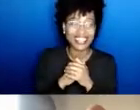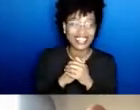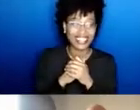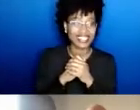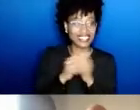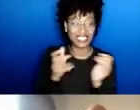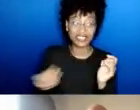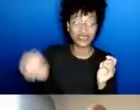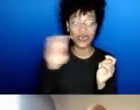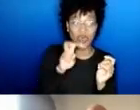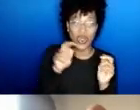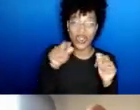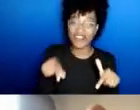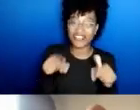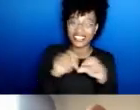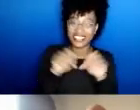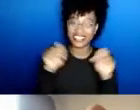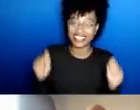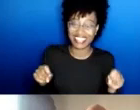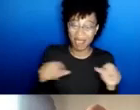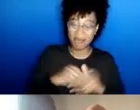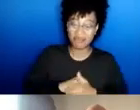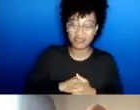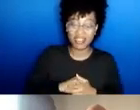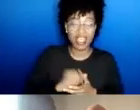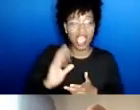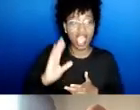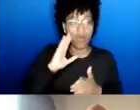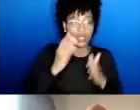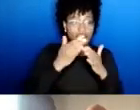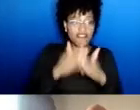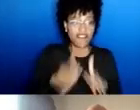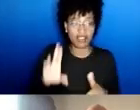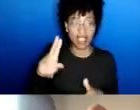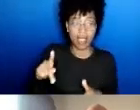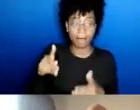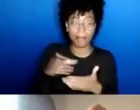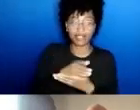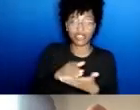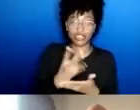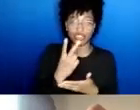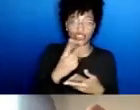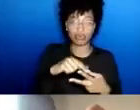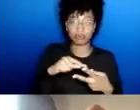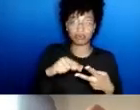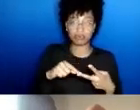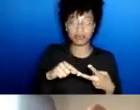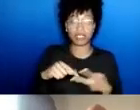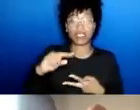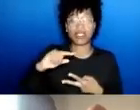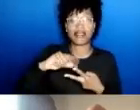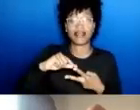of the system. 06:30:25 I'm going to divide this up into two parts. 06:30:34 The first part I am going to take